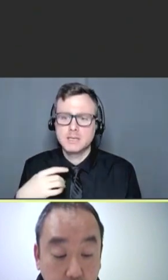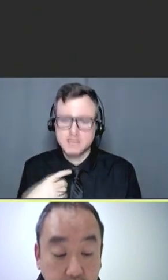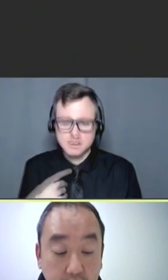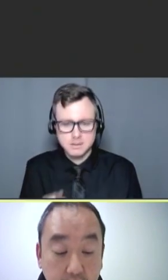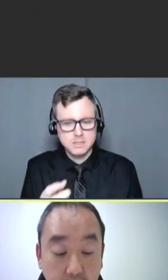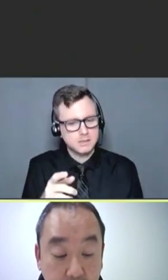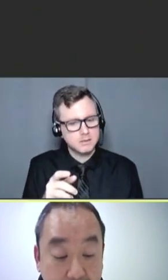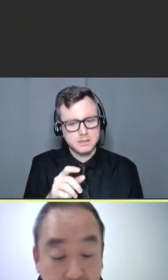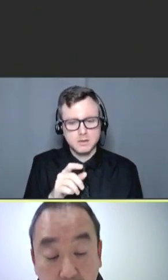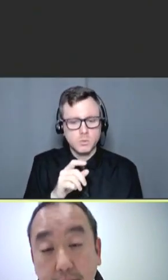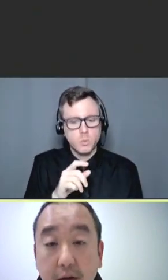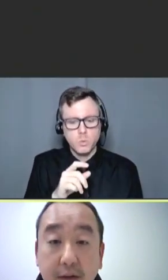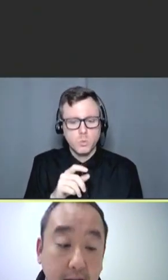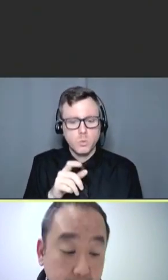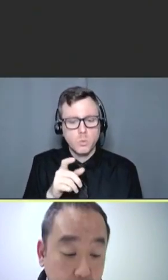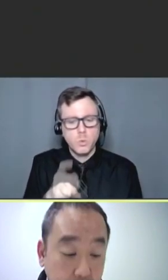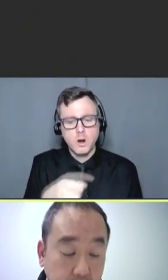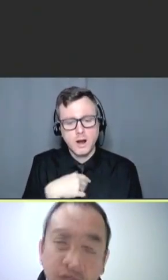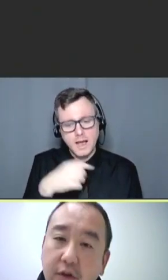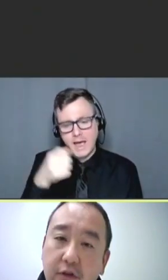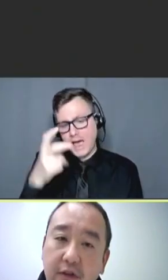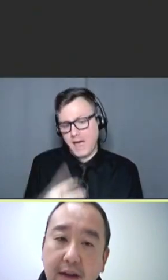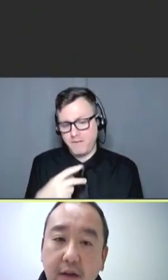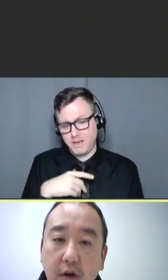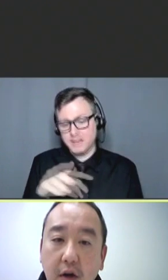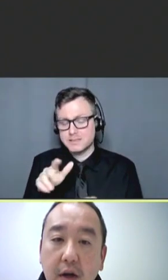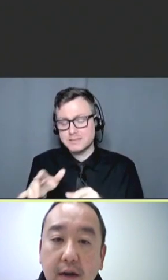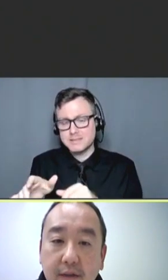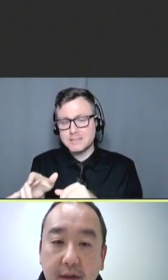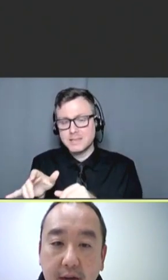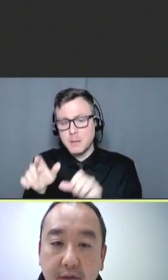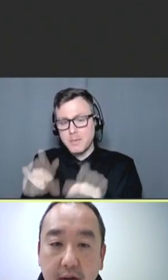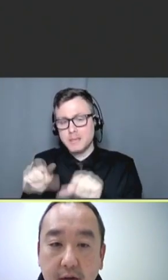dose of vaccine compared to gay males. So, it's interesting that there are significant